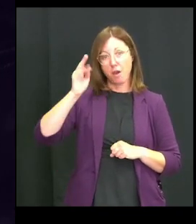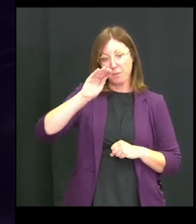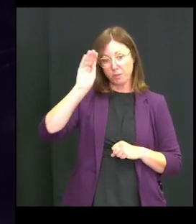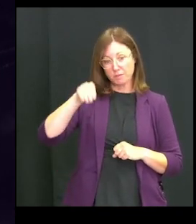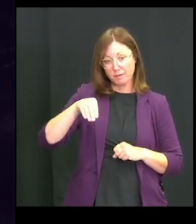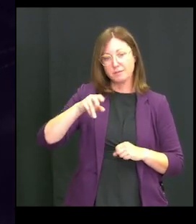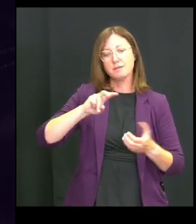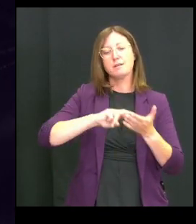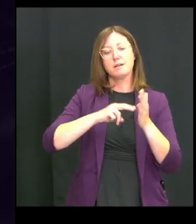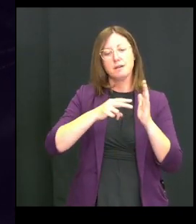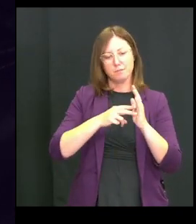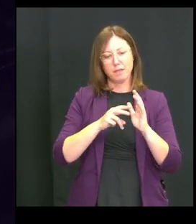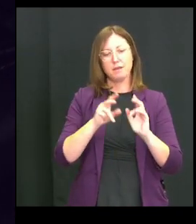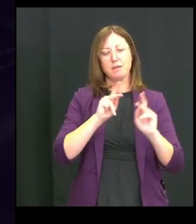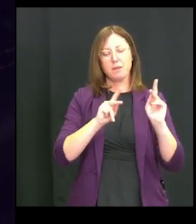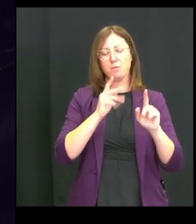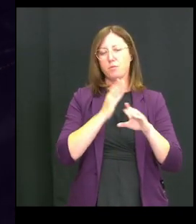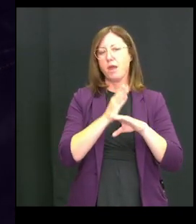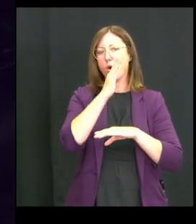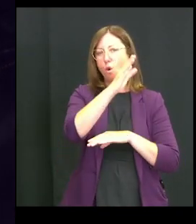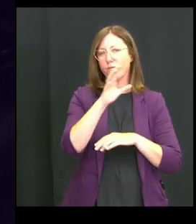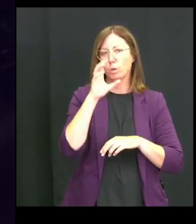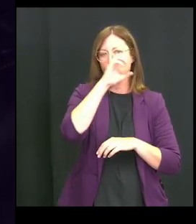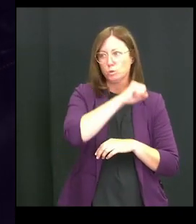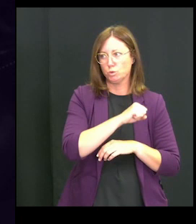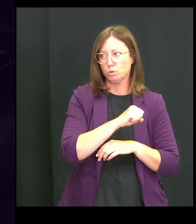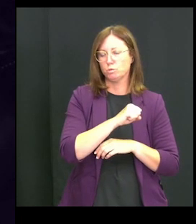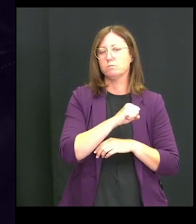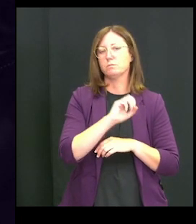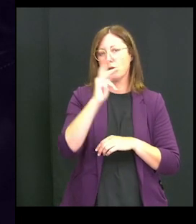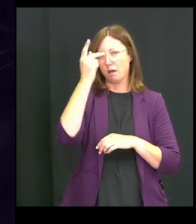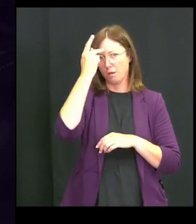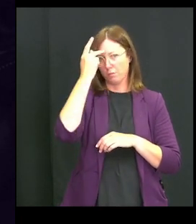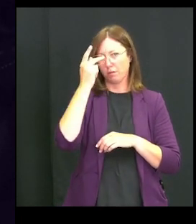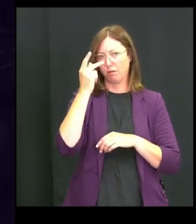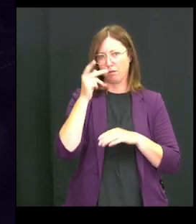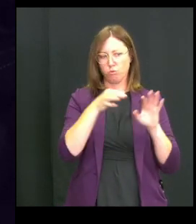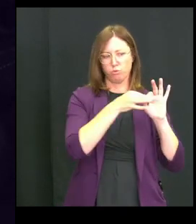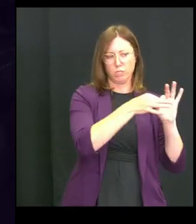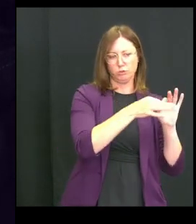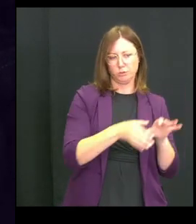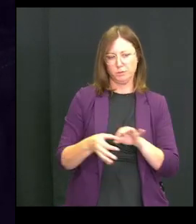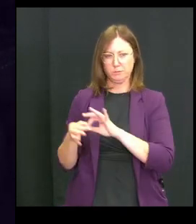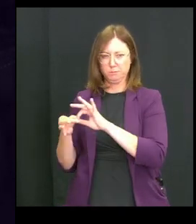people overestimate the share of partisans from a given stereotypical group,